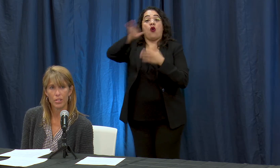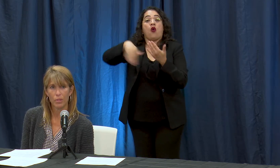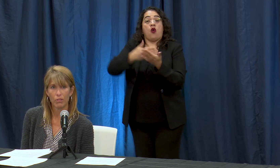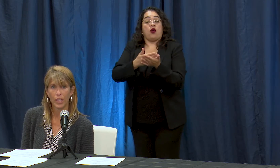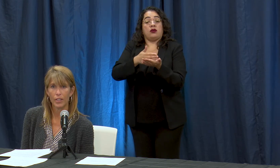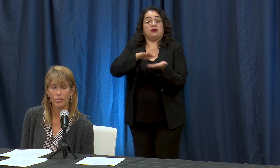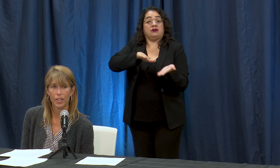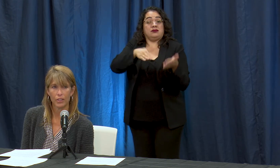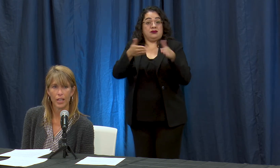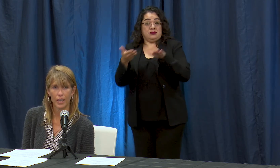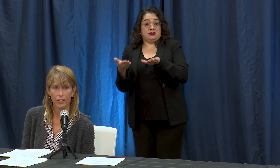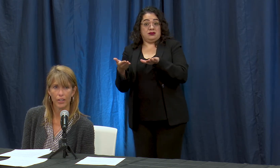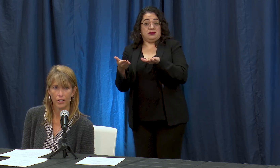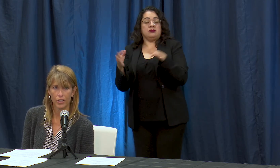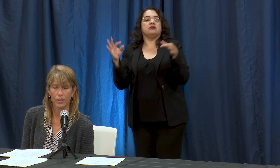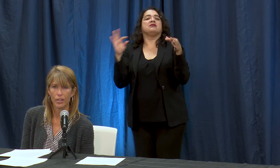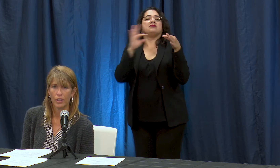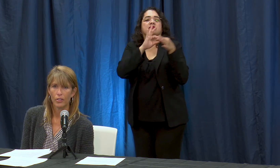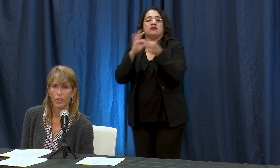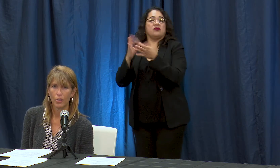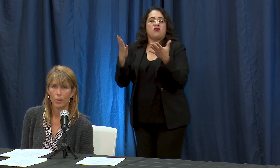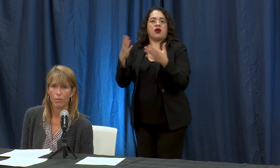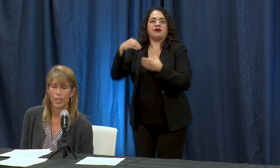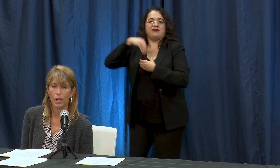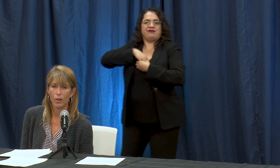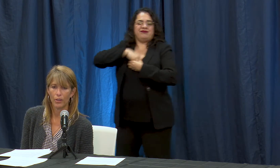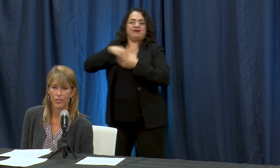have been related to an underlying health condition so what we know is